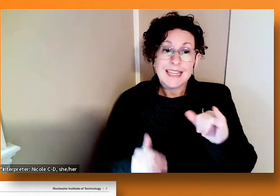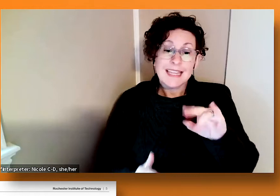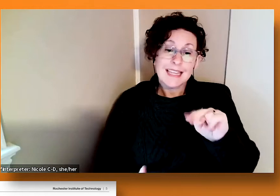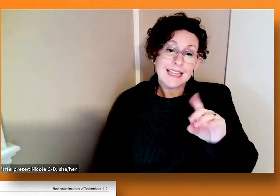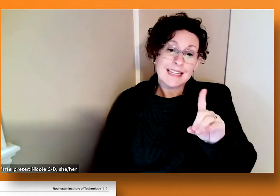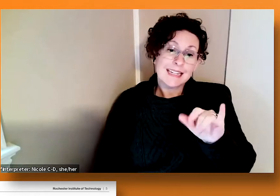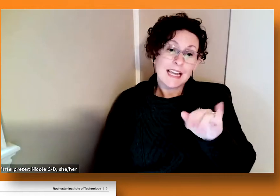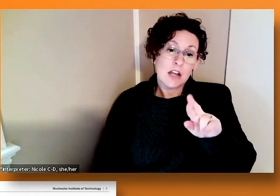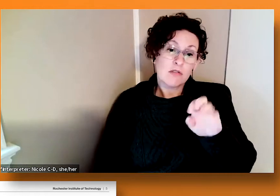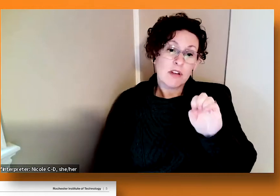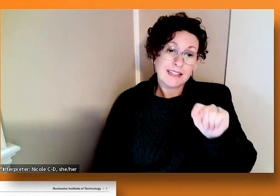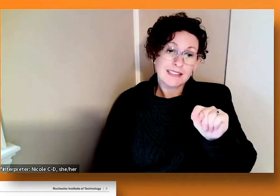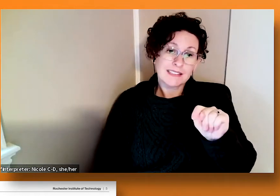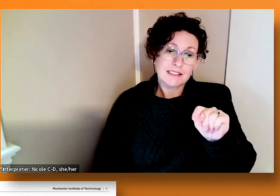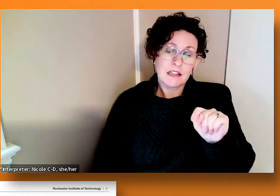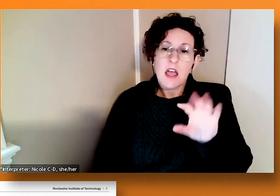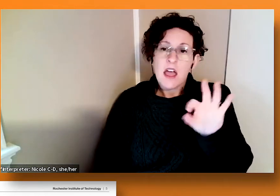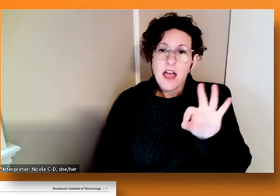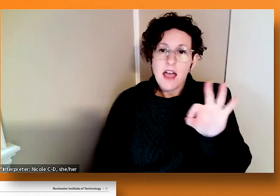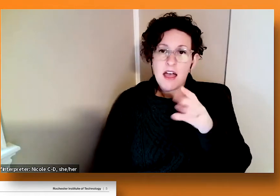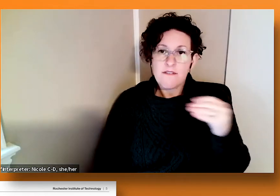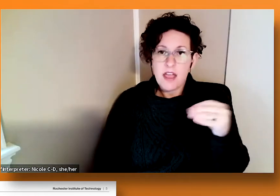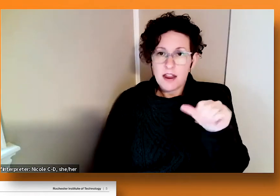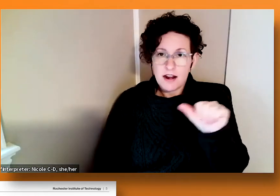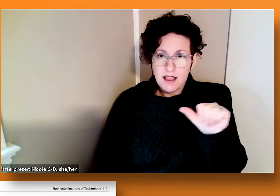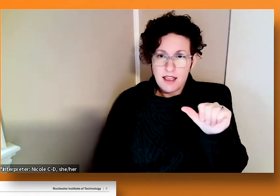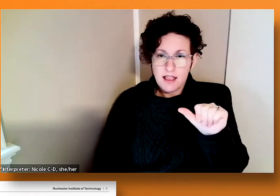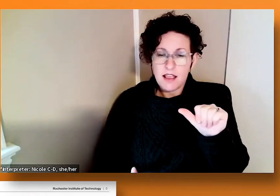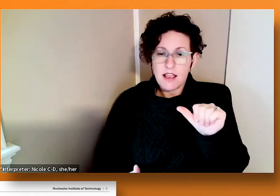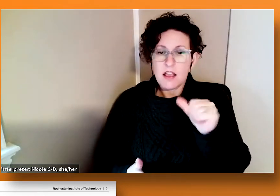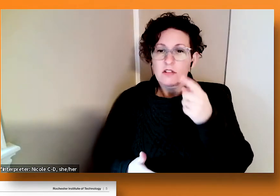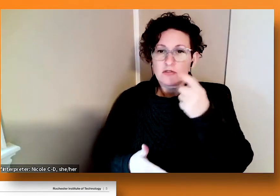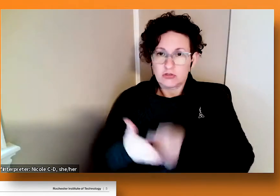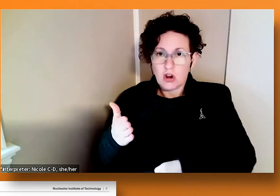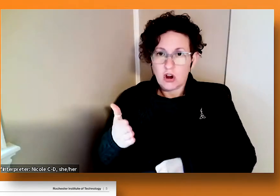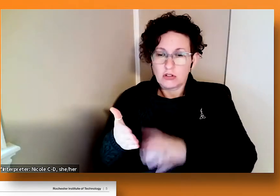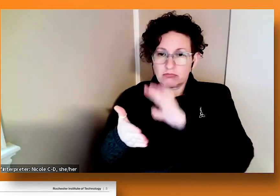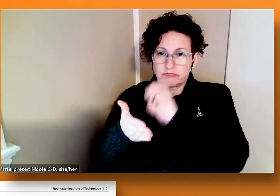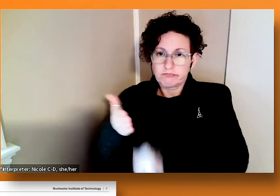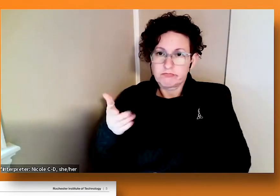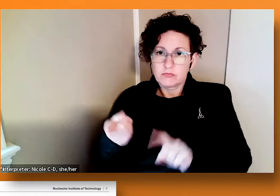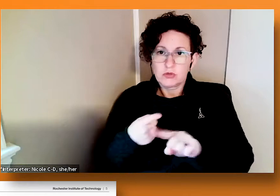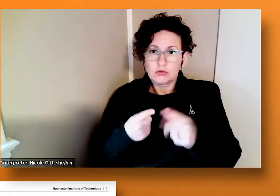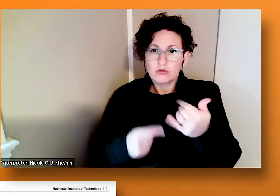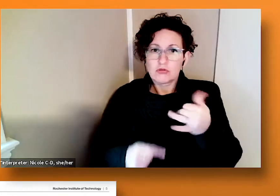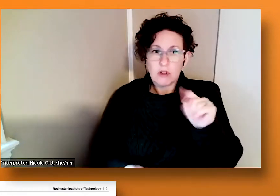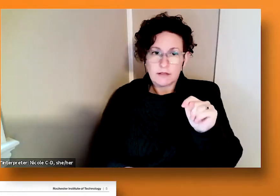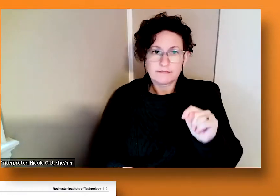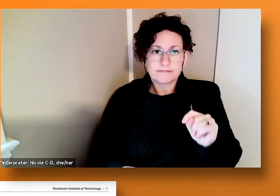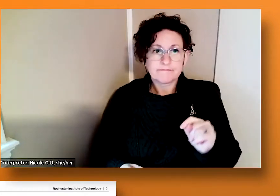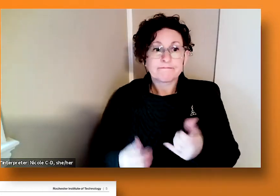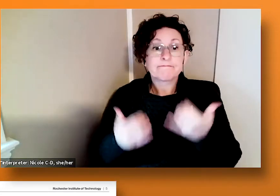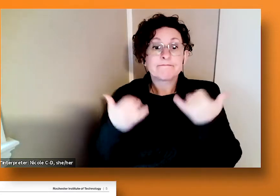And then the indirect costs would be the F&A that gets charged to the grant.